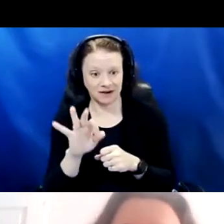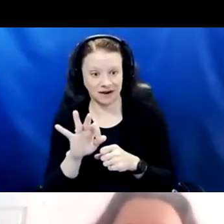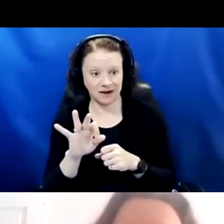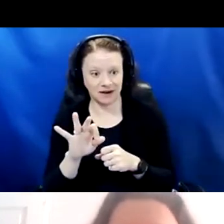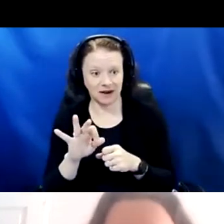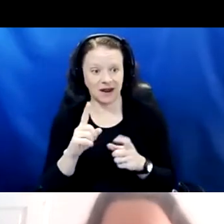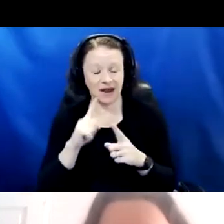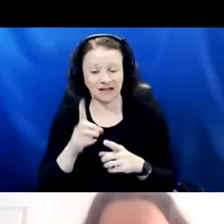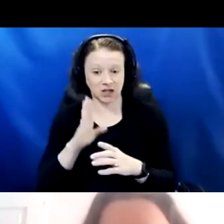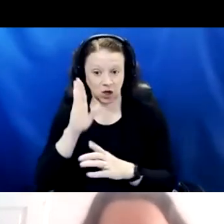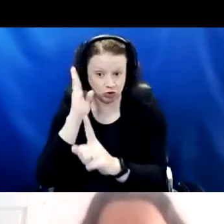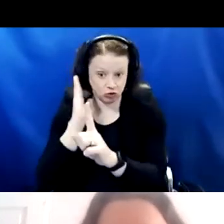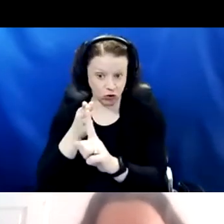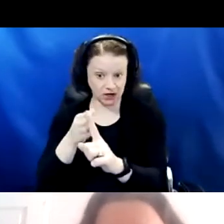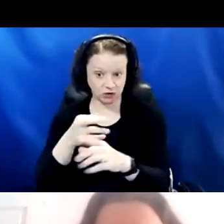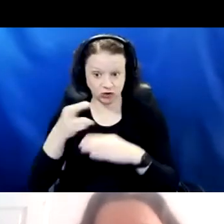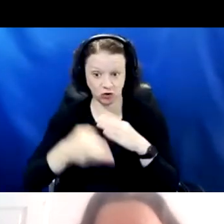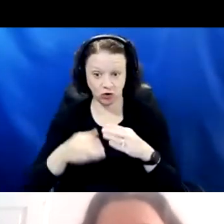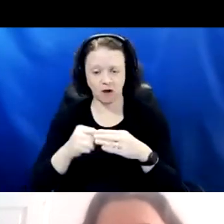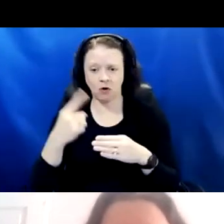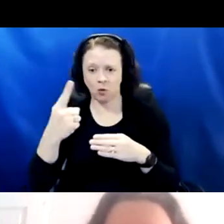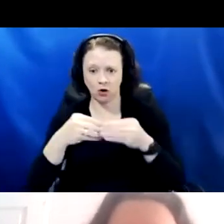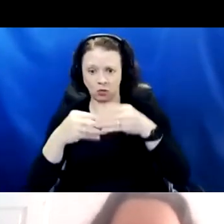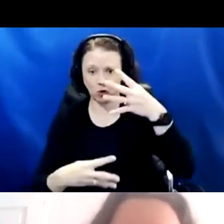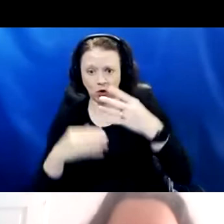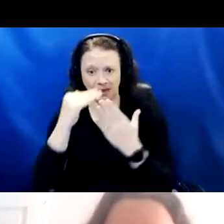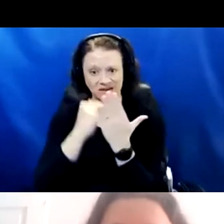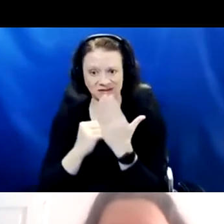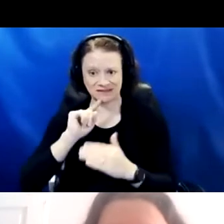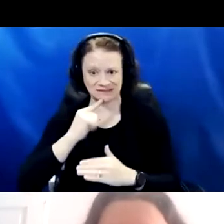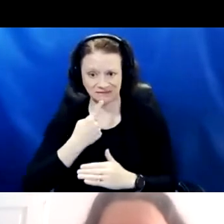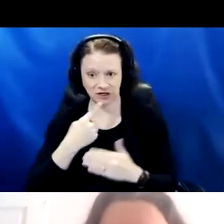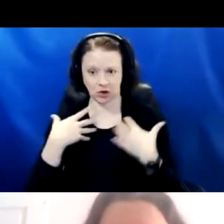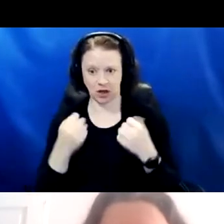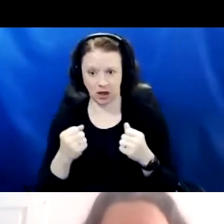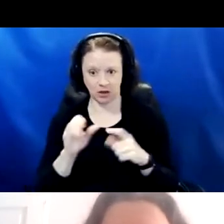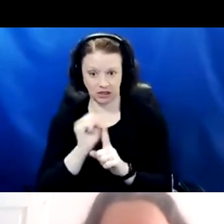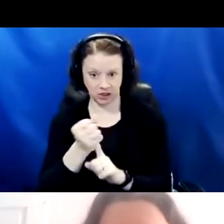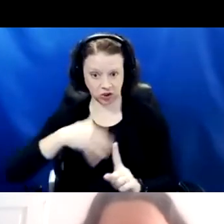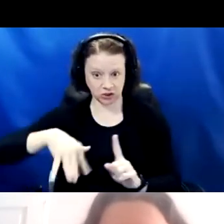of one or more are listed severe health conditions, and this list I think has been going around a lot.